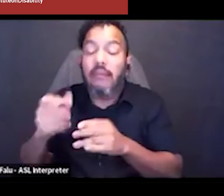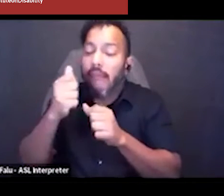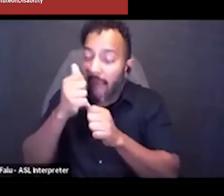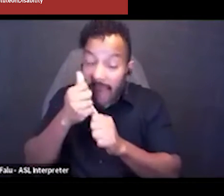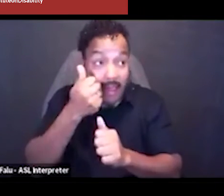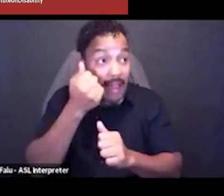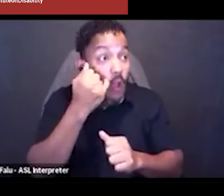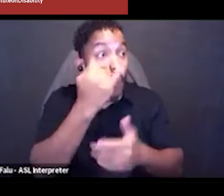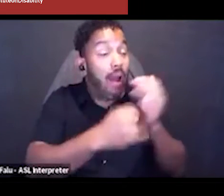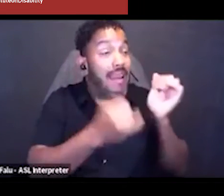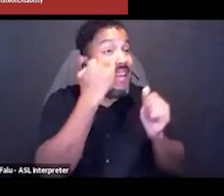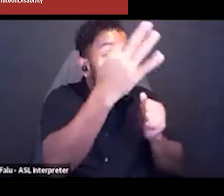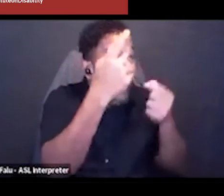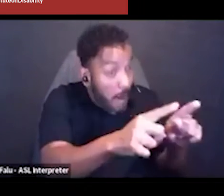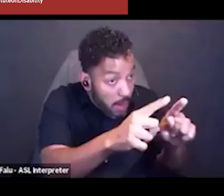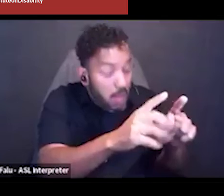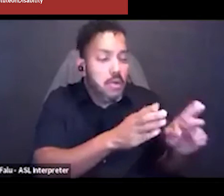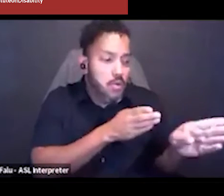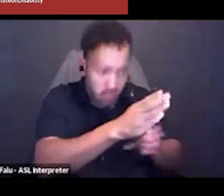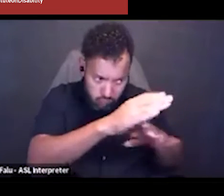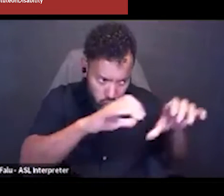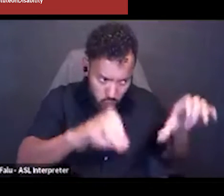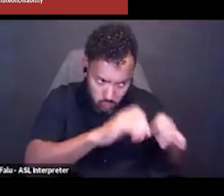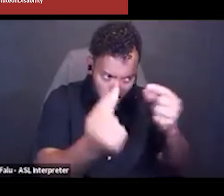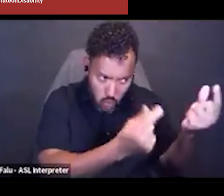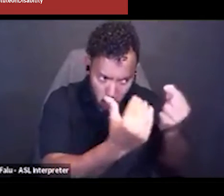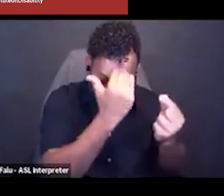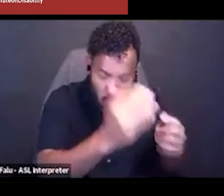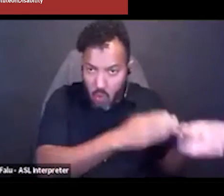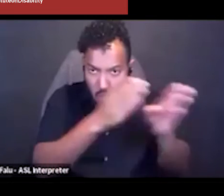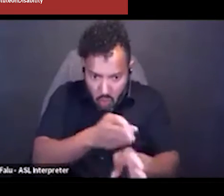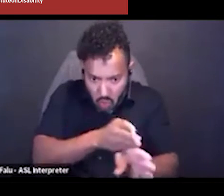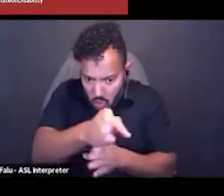One time our scenario was a pandemic and a category five hurricane.